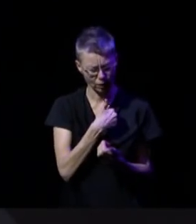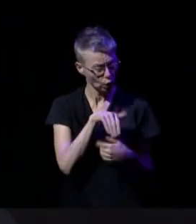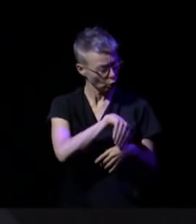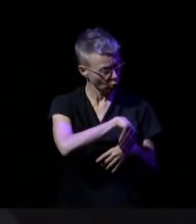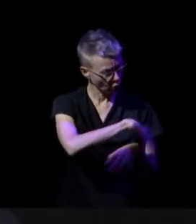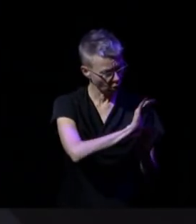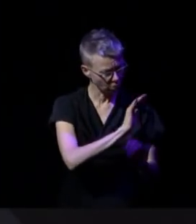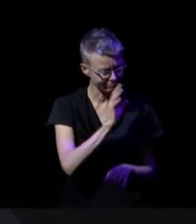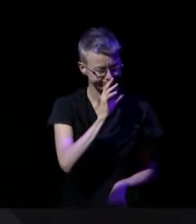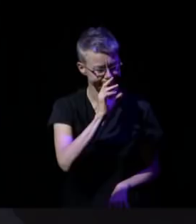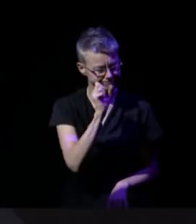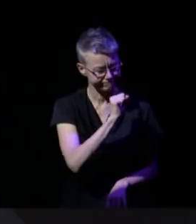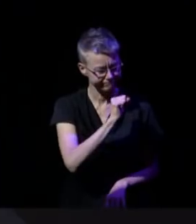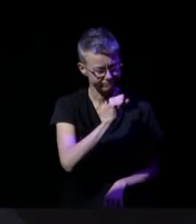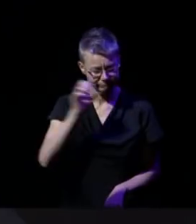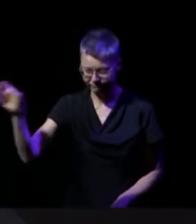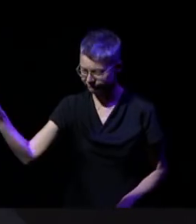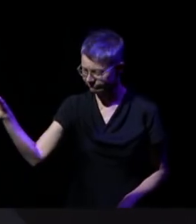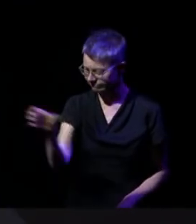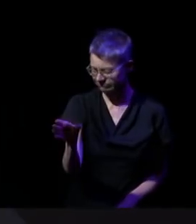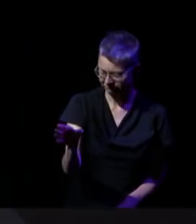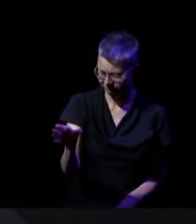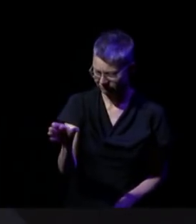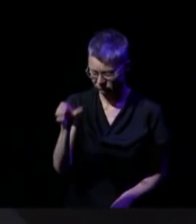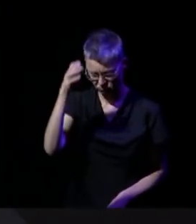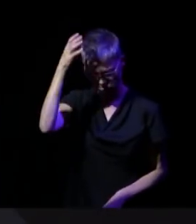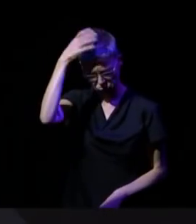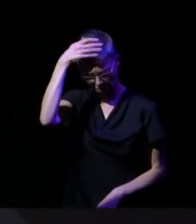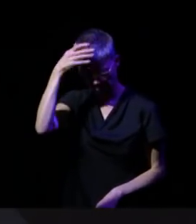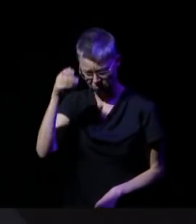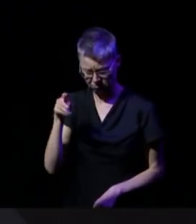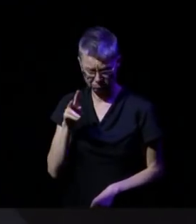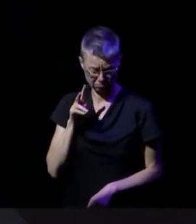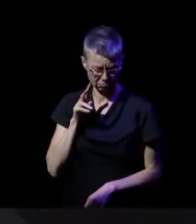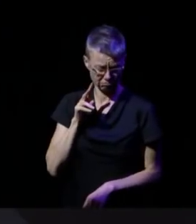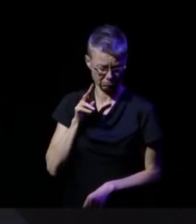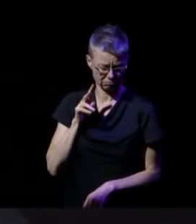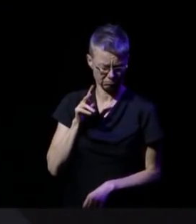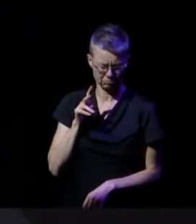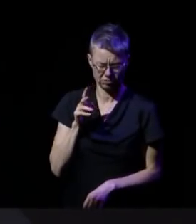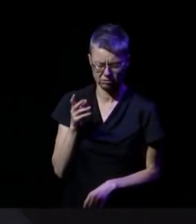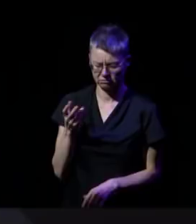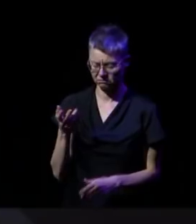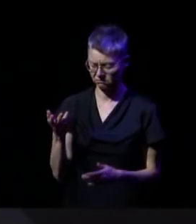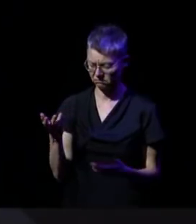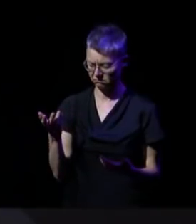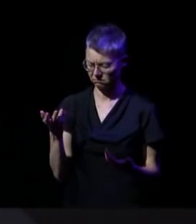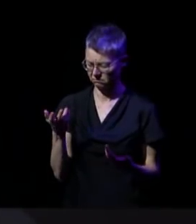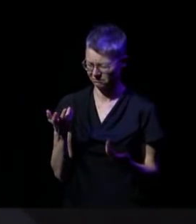and the replacement with someone who seems so just inhumane.